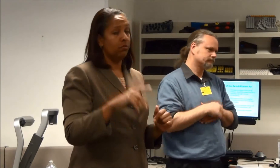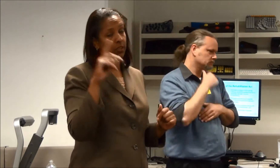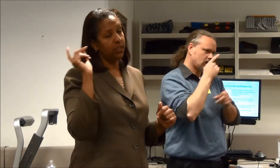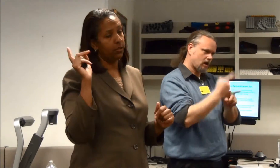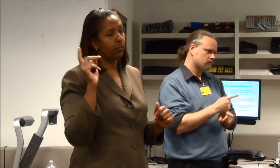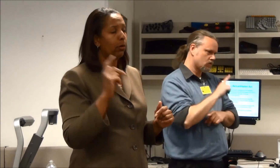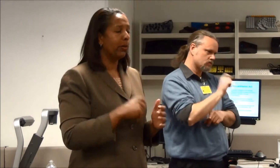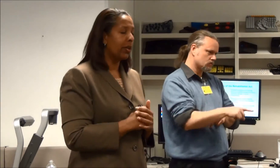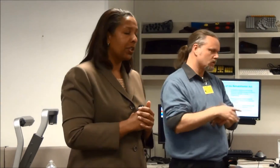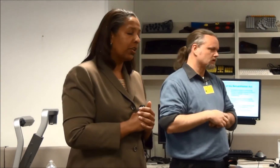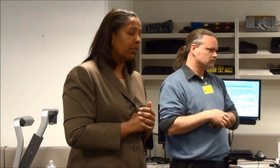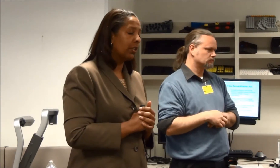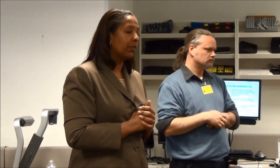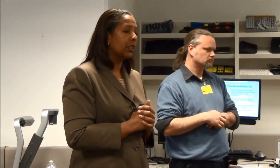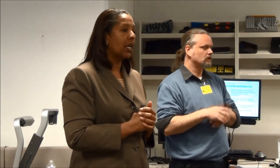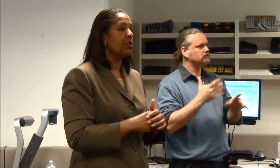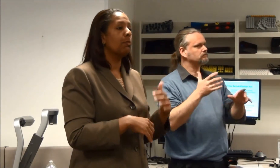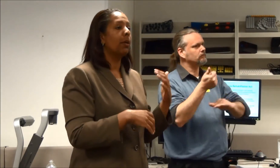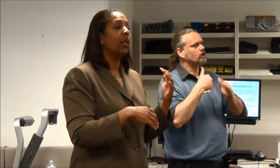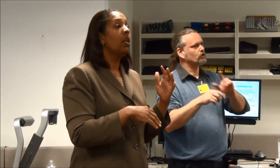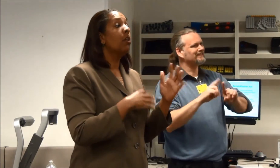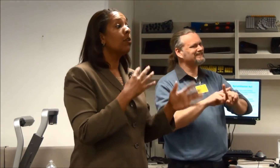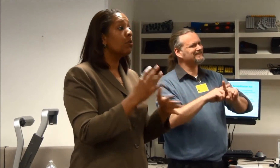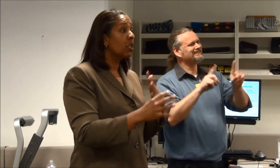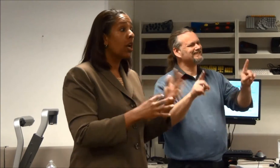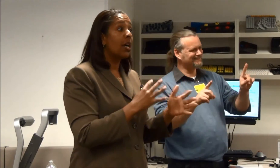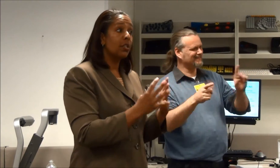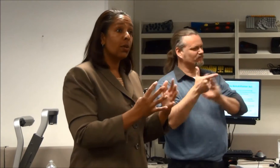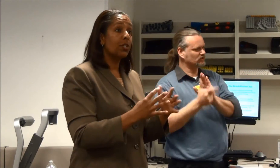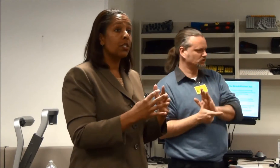That's an inappropriate question under a different statute, but those are the kinds of questions